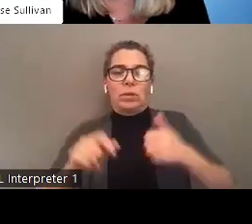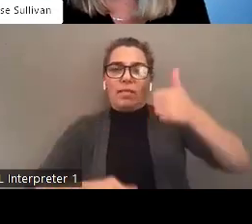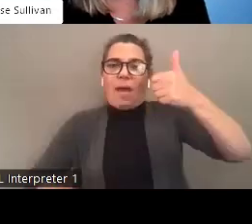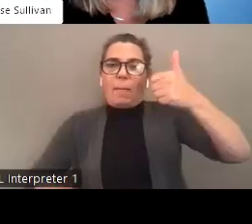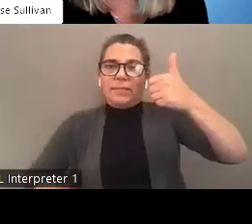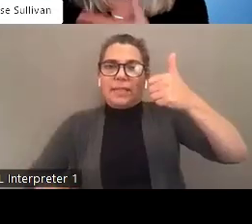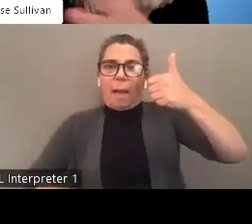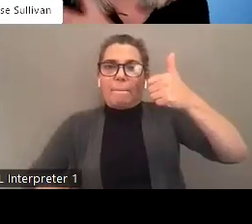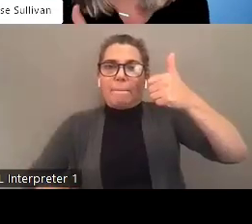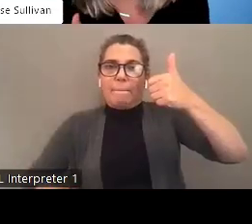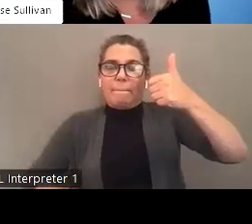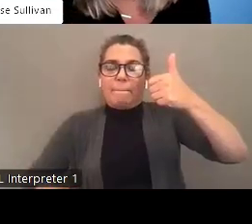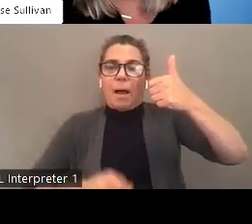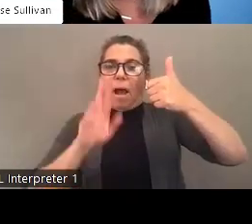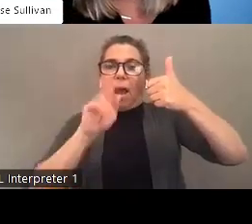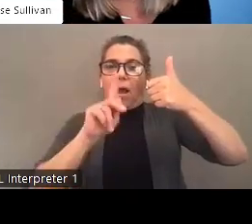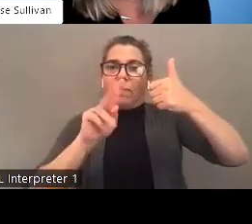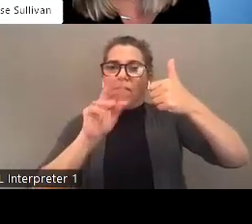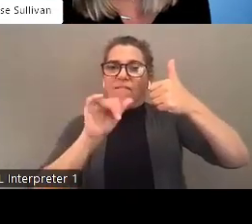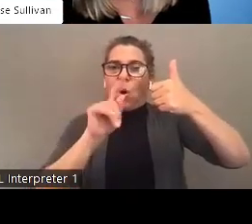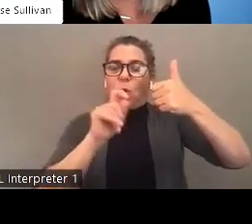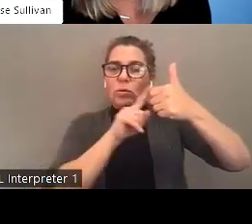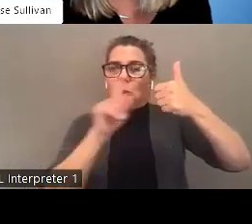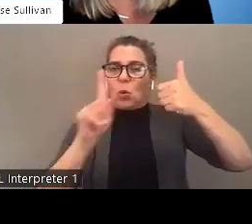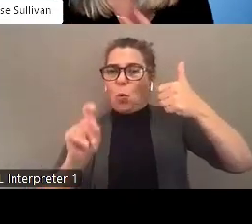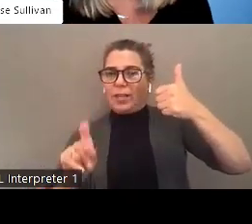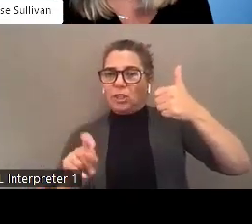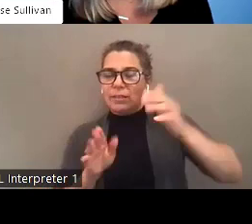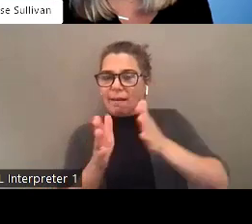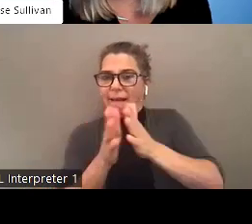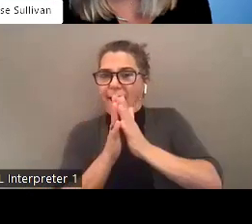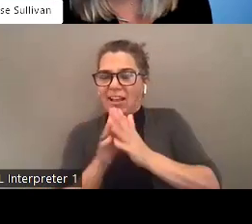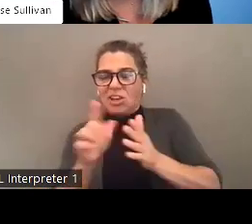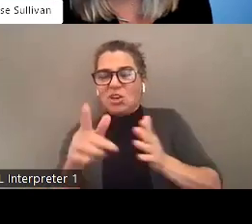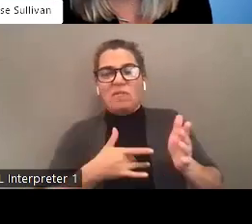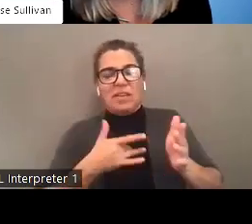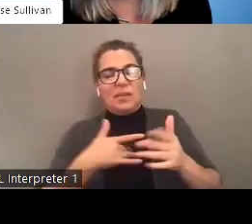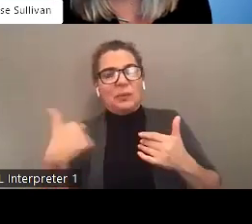and up-vote any questions that are asked that you think would be helpful.